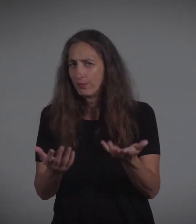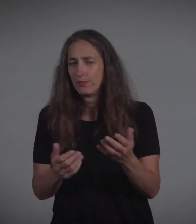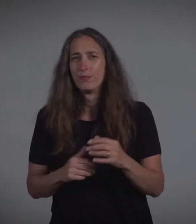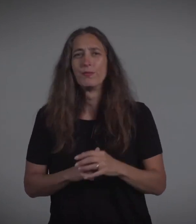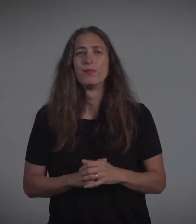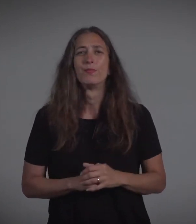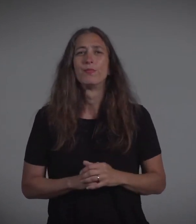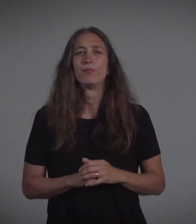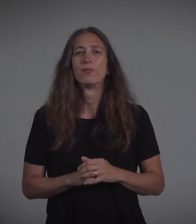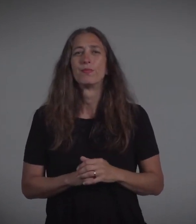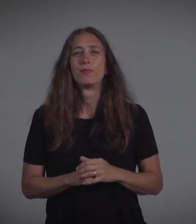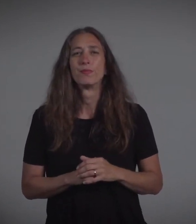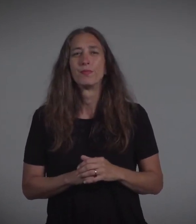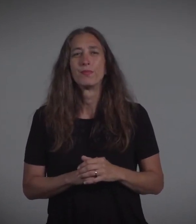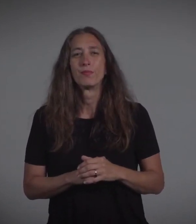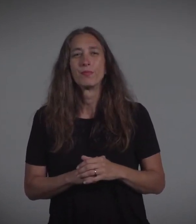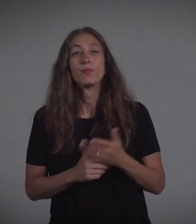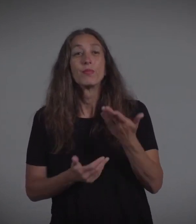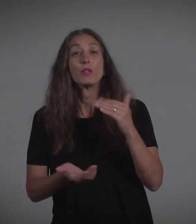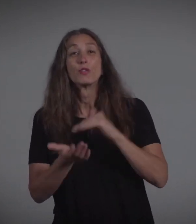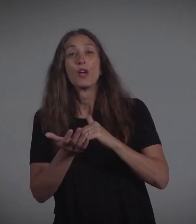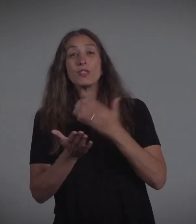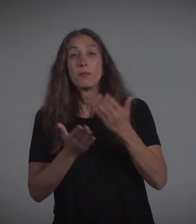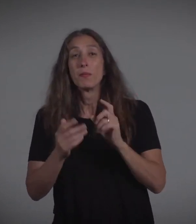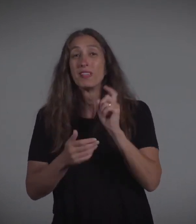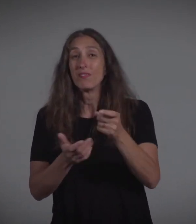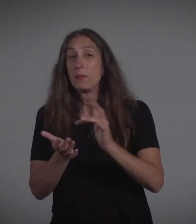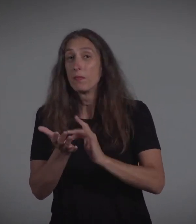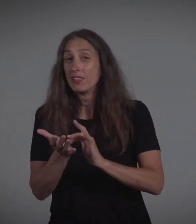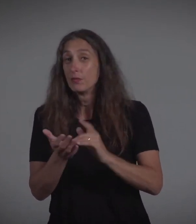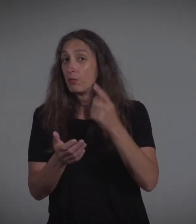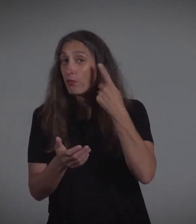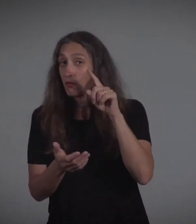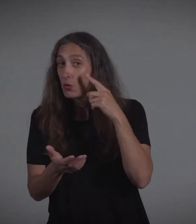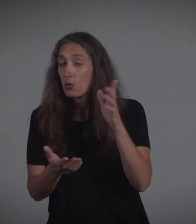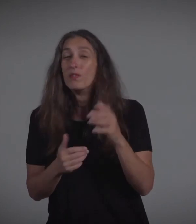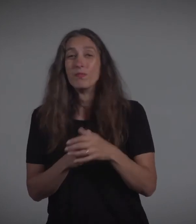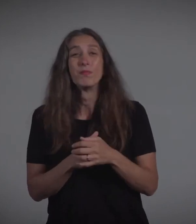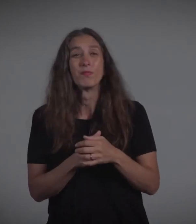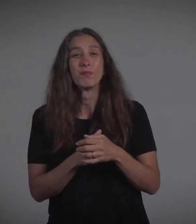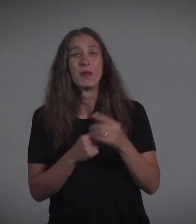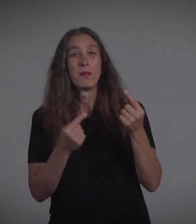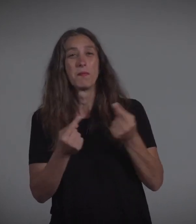The doctor may have given you medicine to help reduce pain